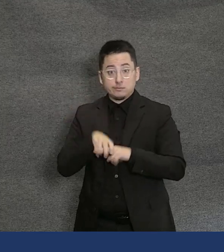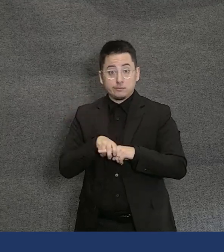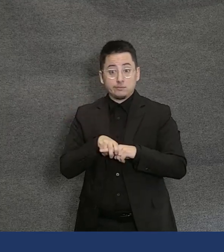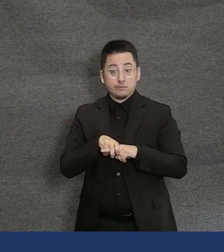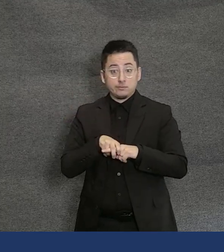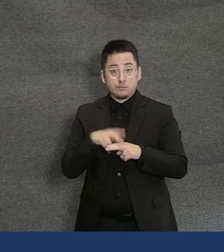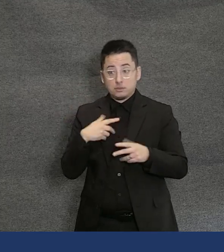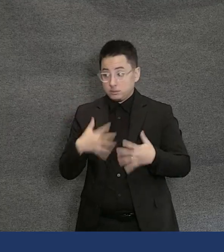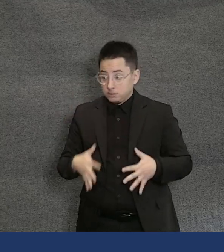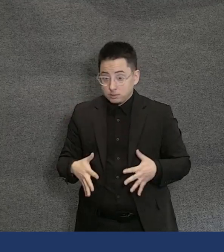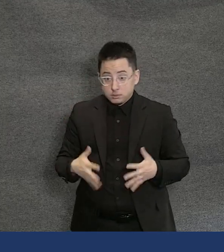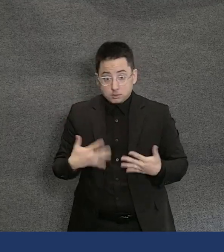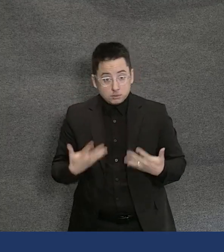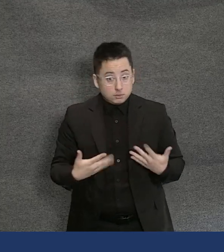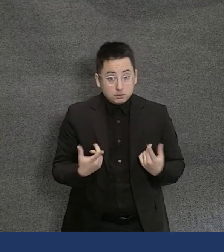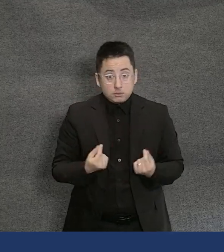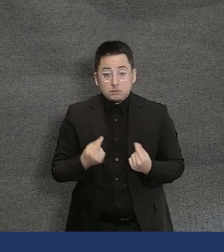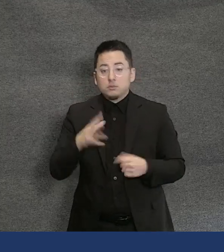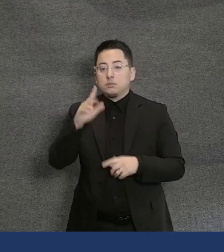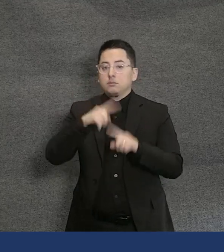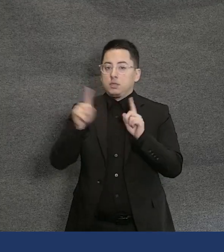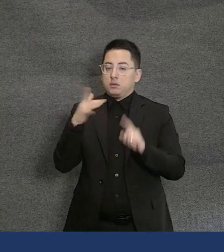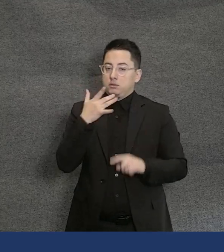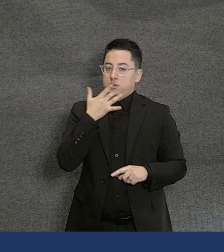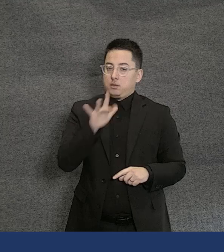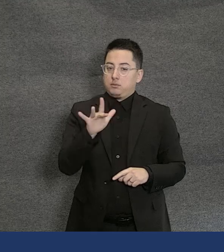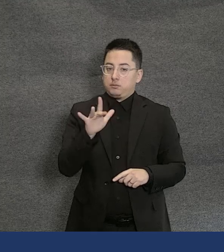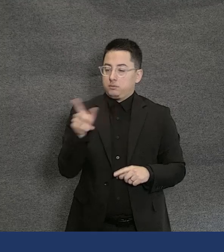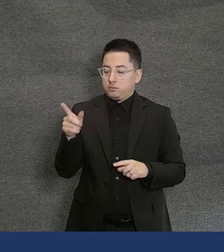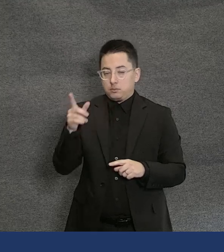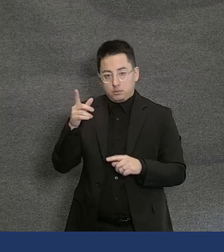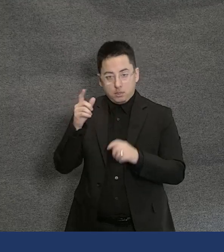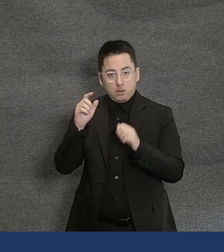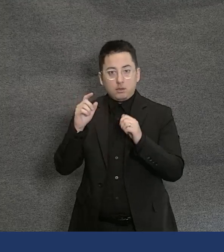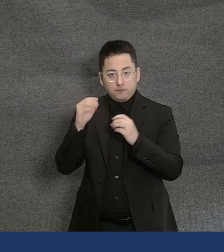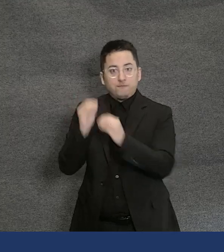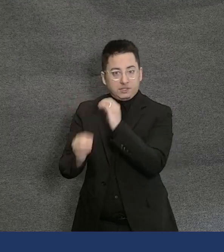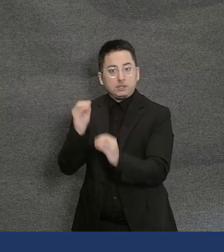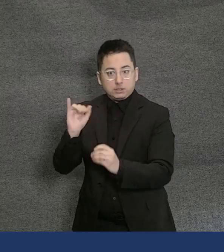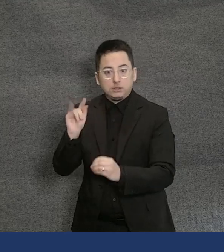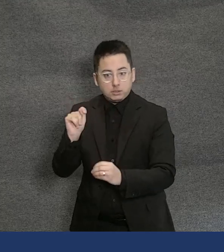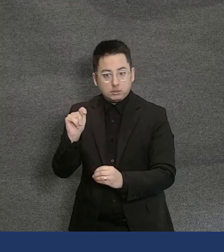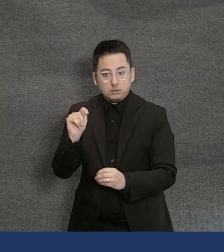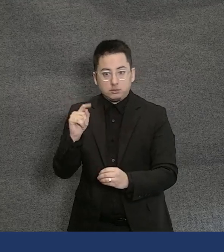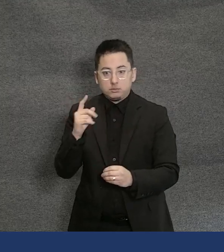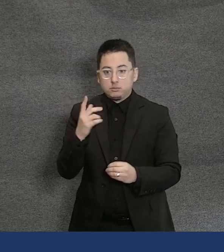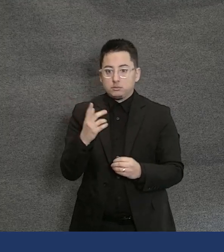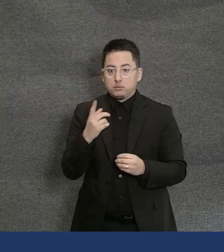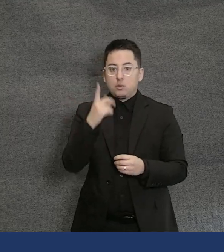where it was able to get fixed. But, of course, the question is what would have happened had there not been--